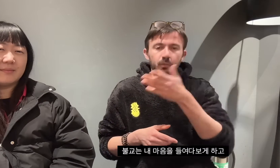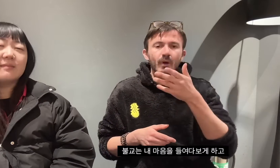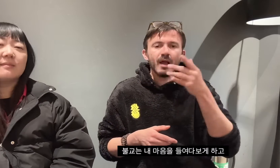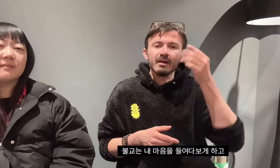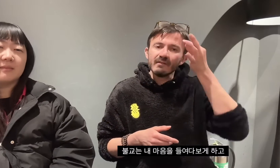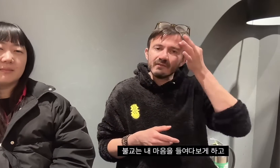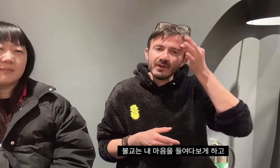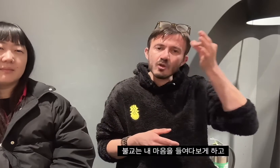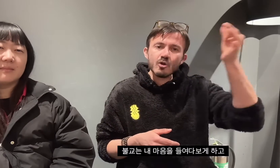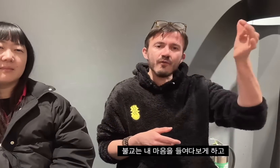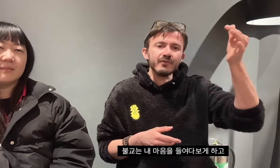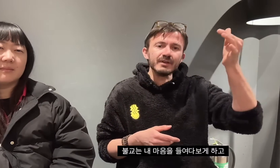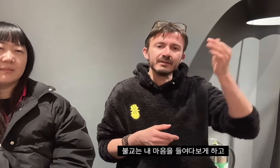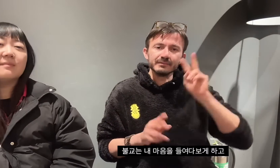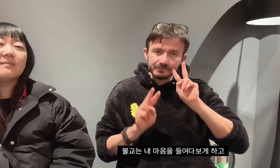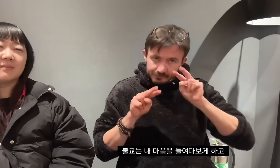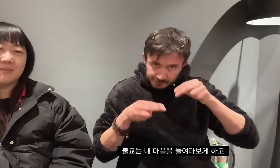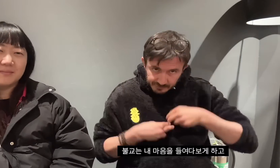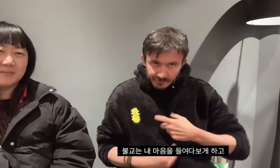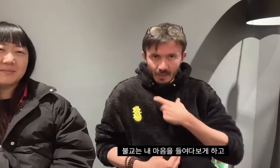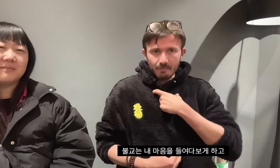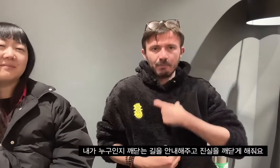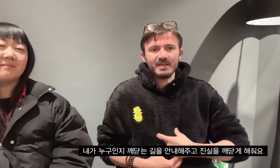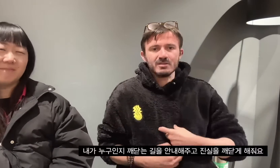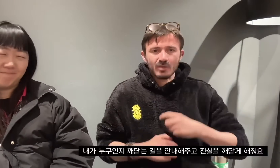Buddhism allows me to look into my heart,